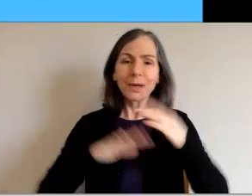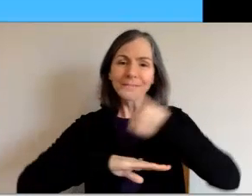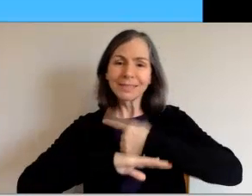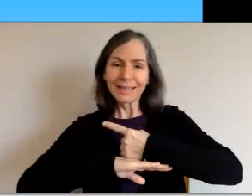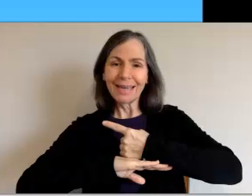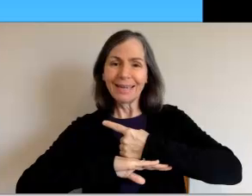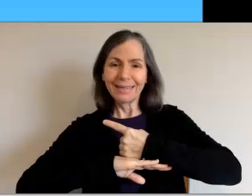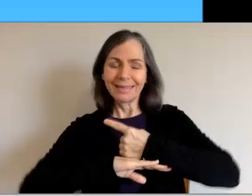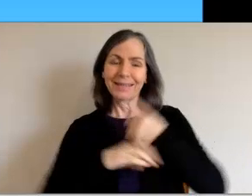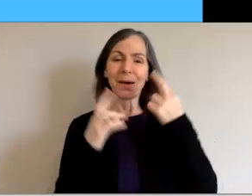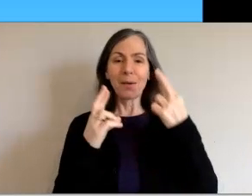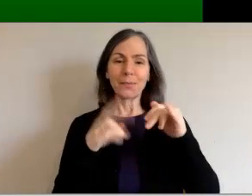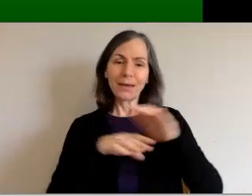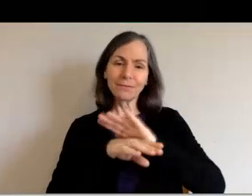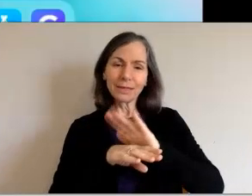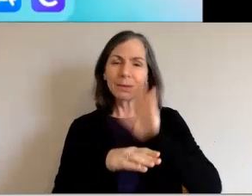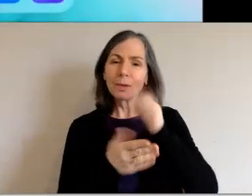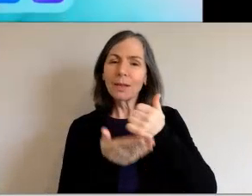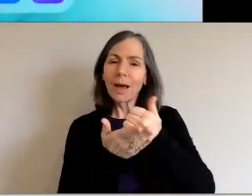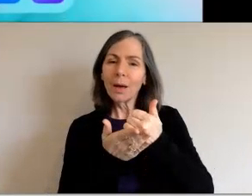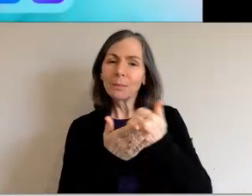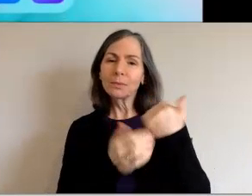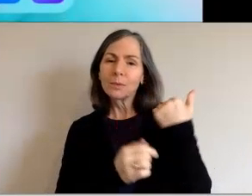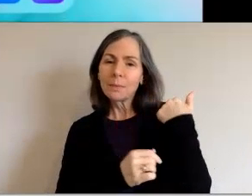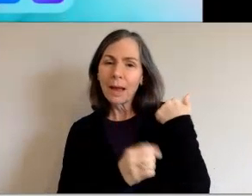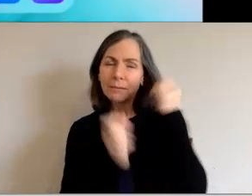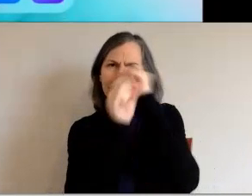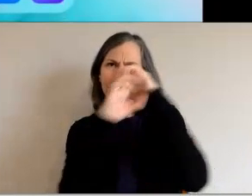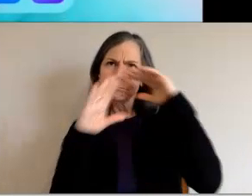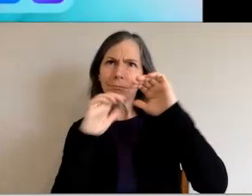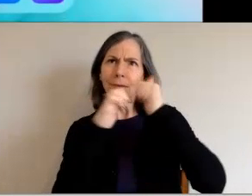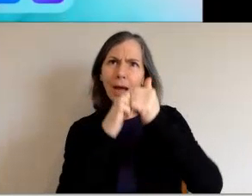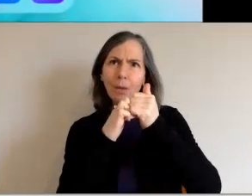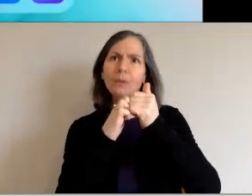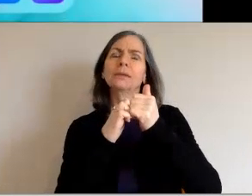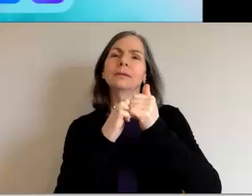I hope that this video helped to remind you of how to log into and use ST Math.